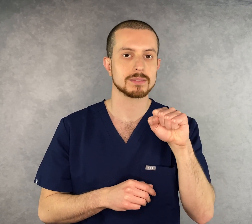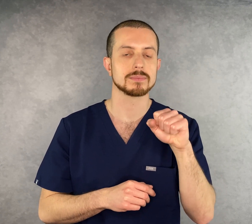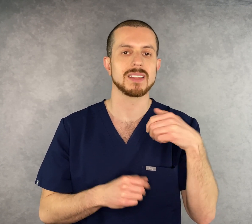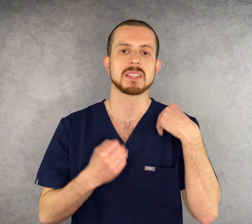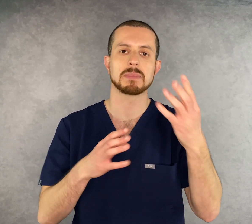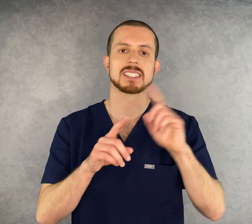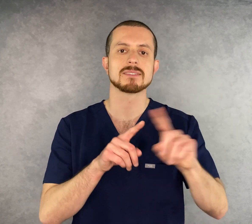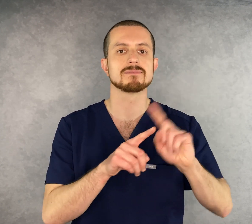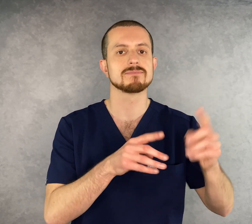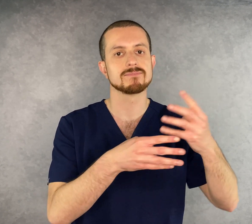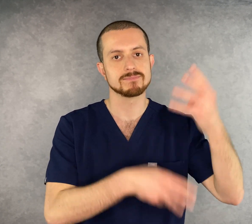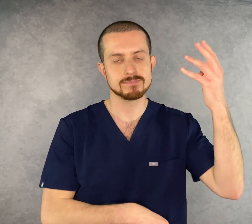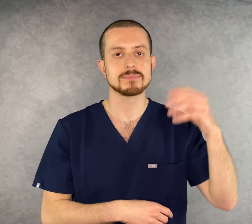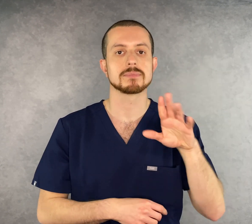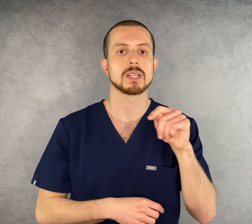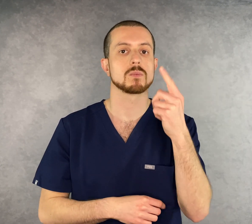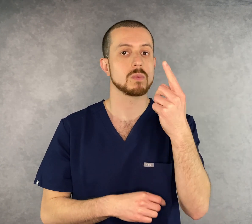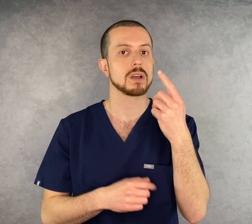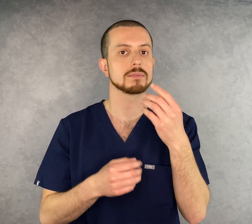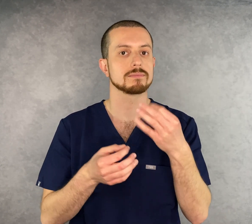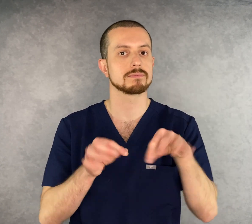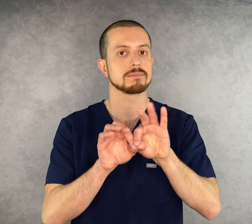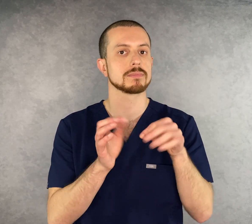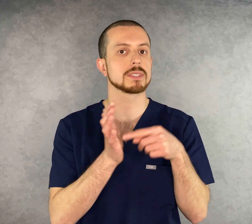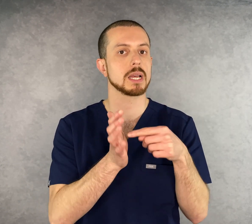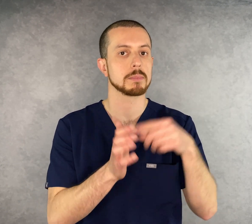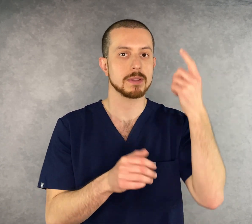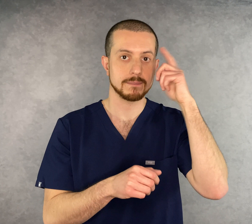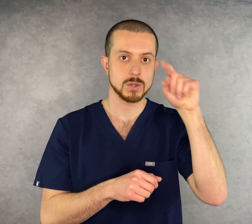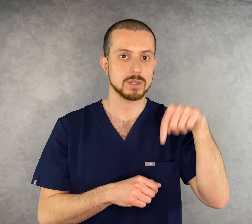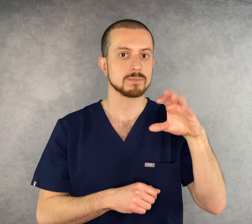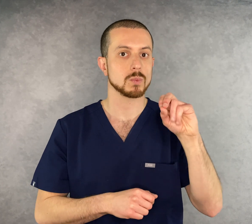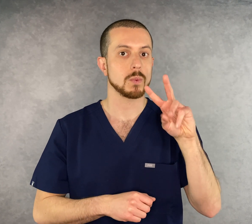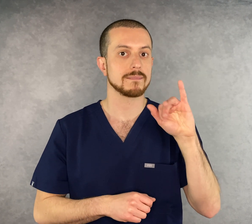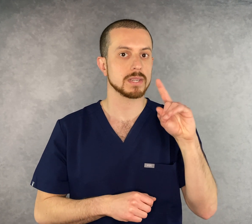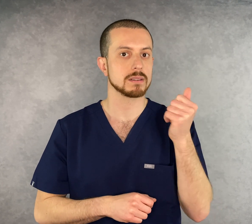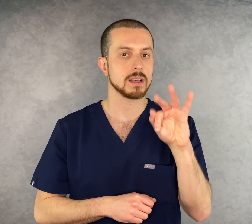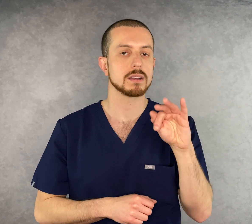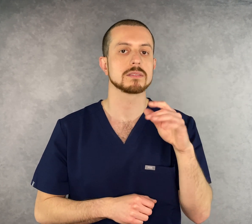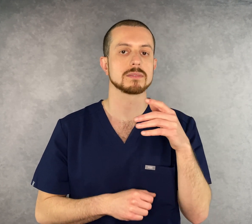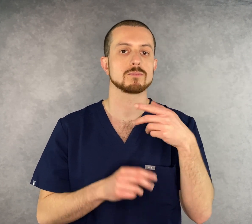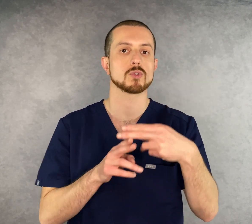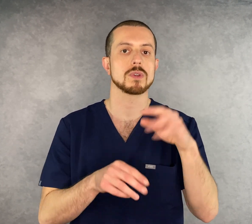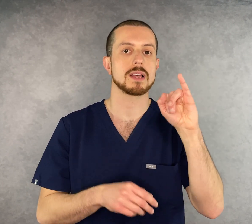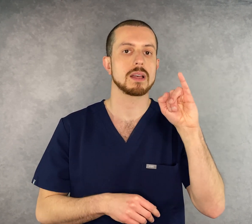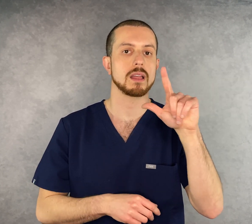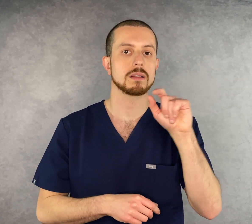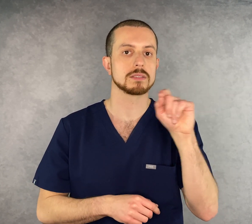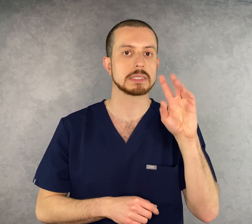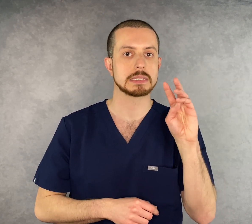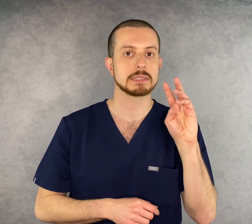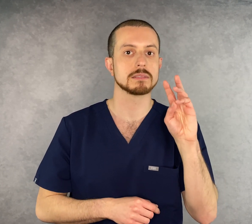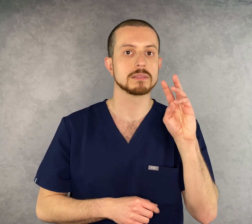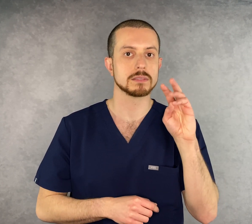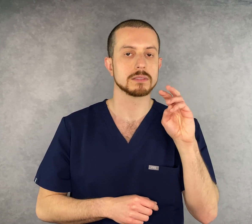There are many different cytokines, but there is one that plays an important role in COVID-19 -- it's called IL-6.